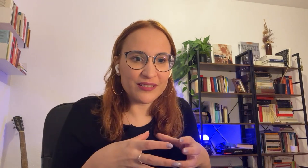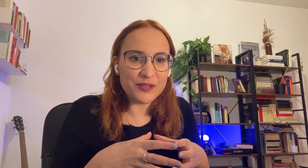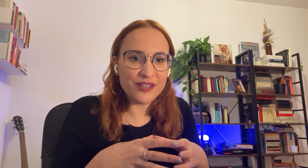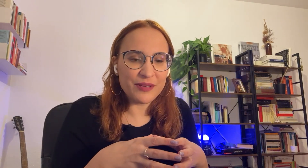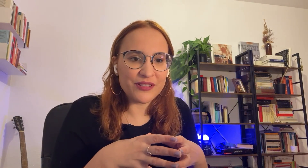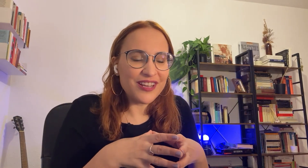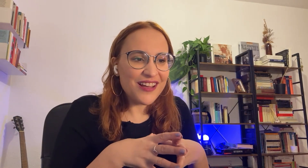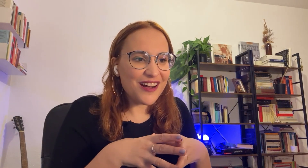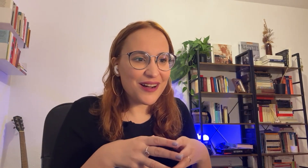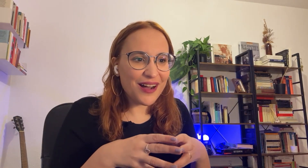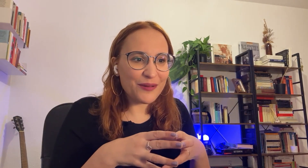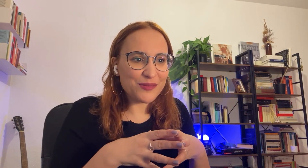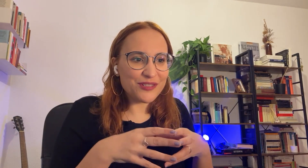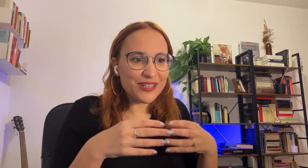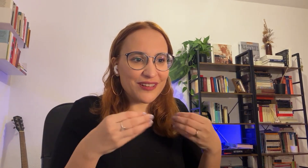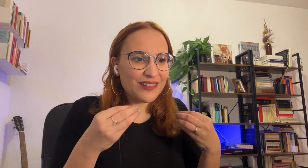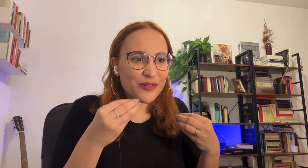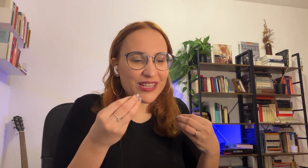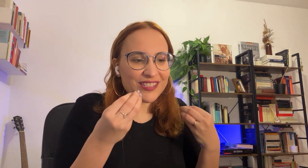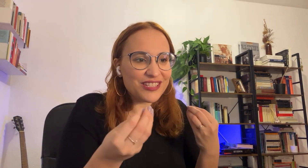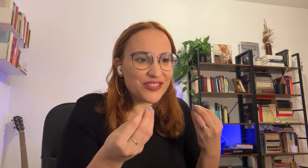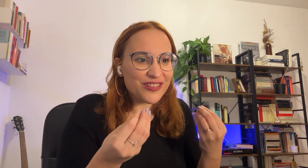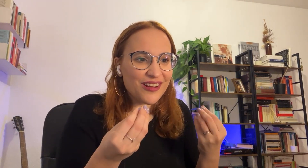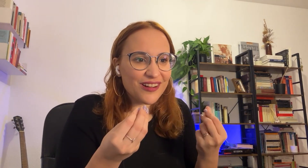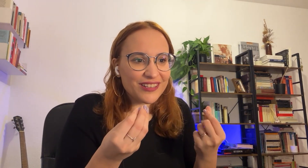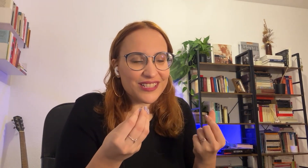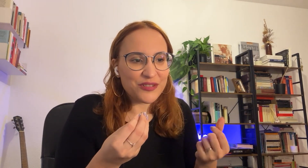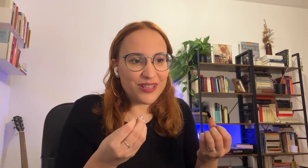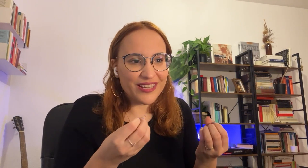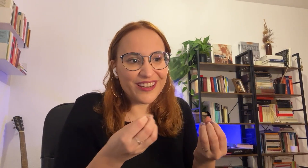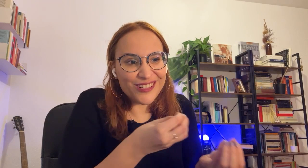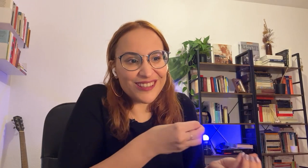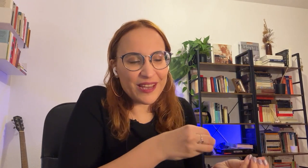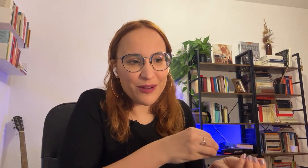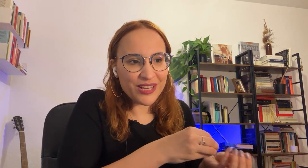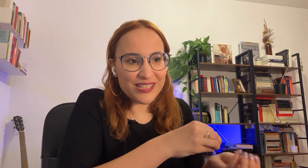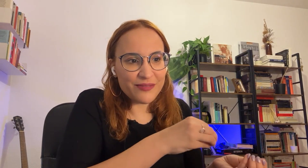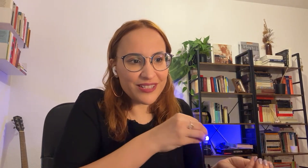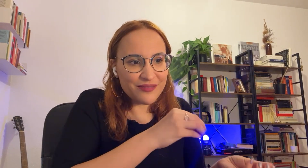Especially because I was wondering, localization is actually inherently about accessibility.